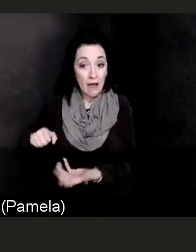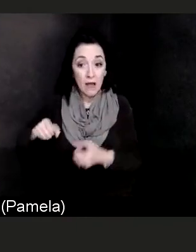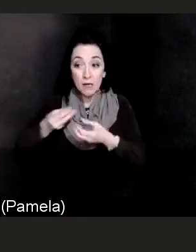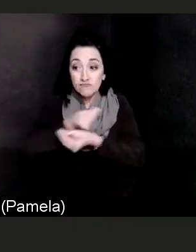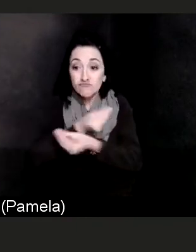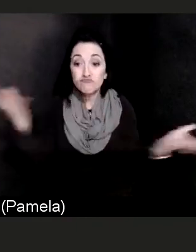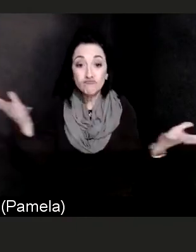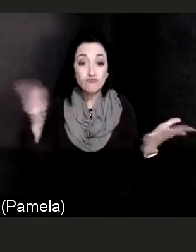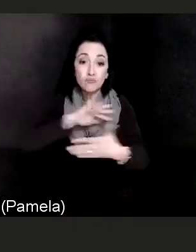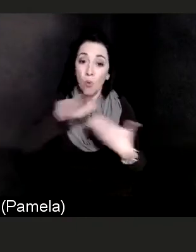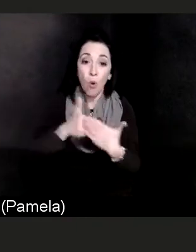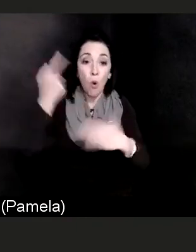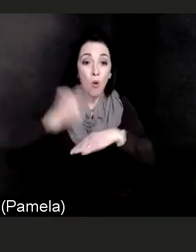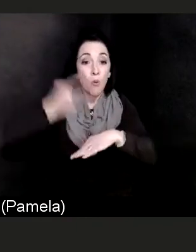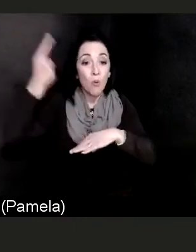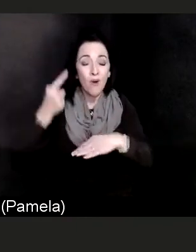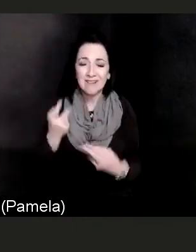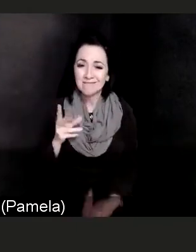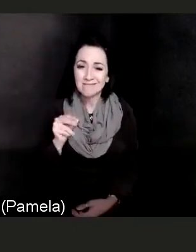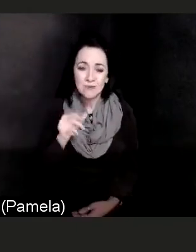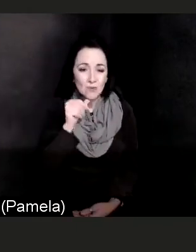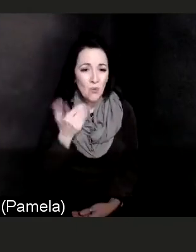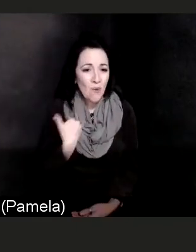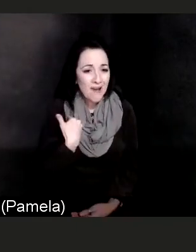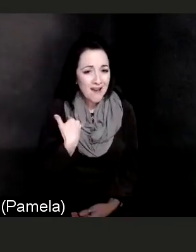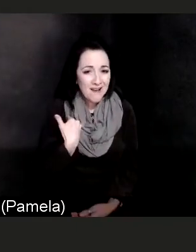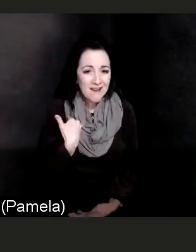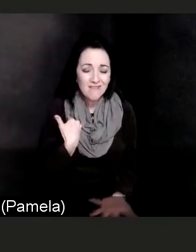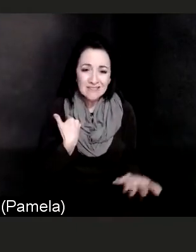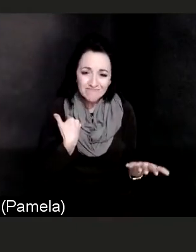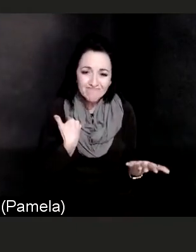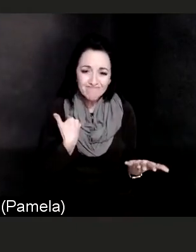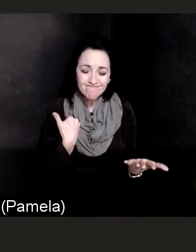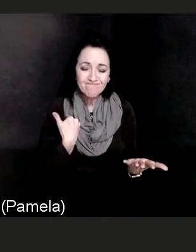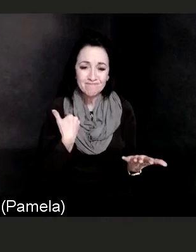We receive doses and allocations on a regular basis,